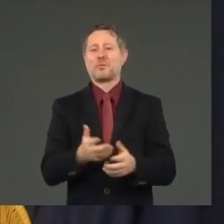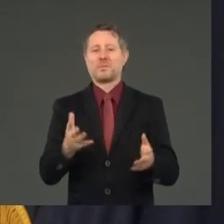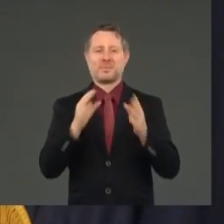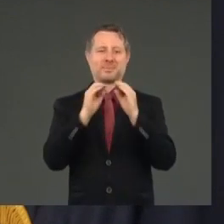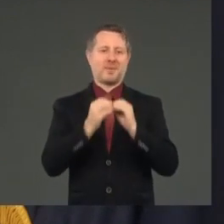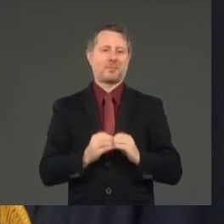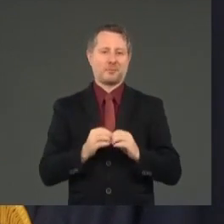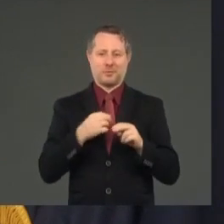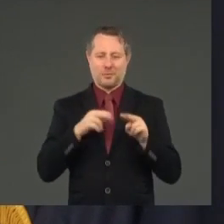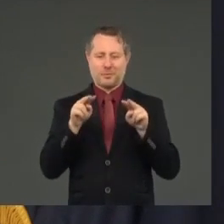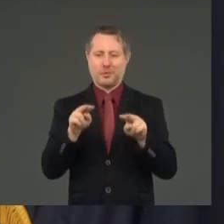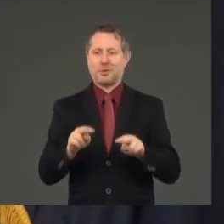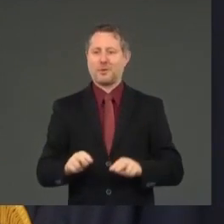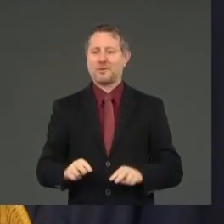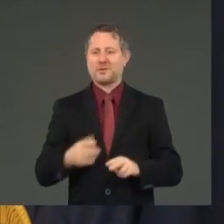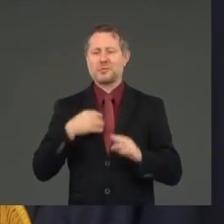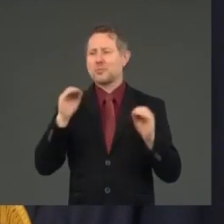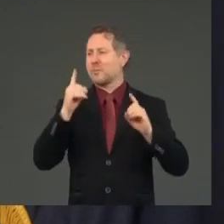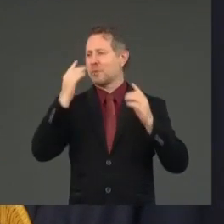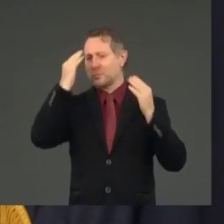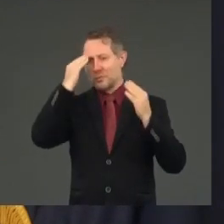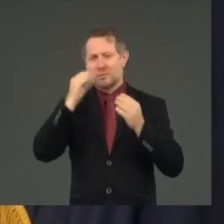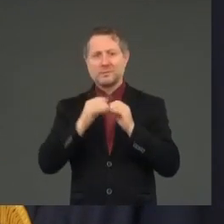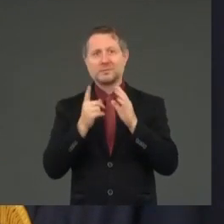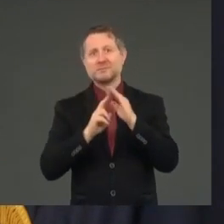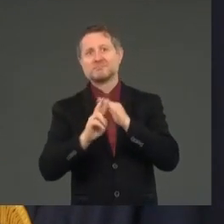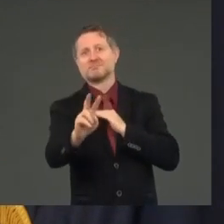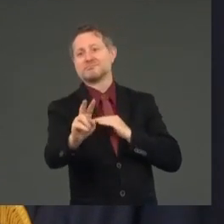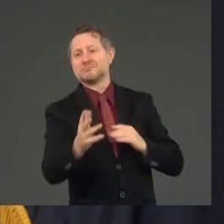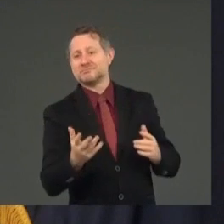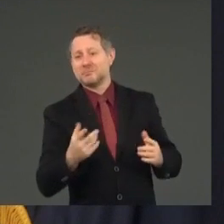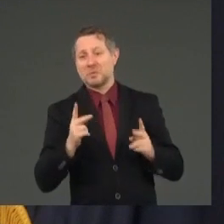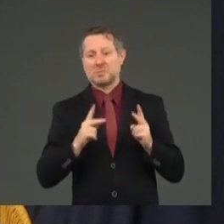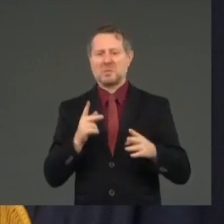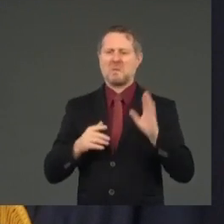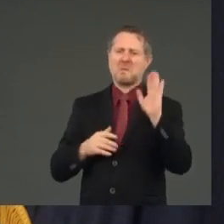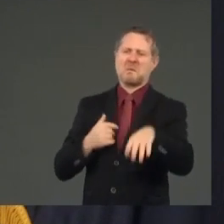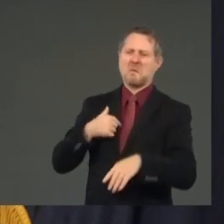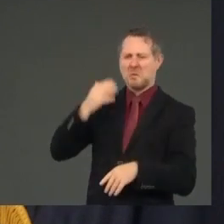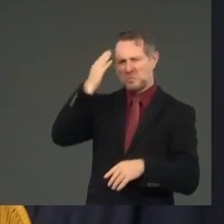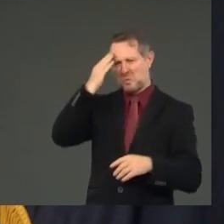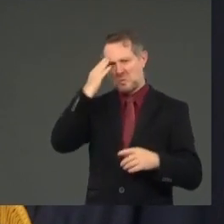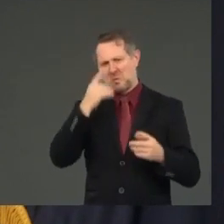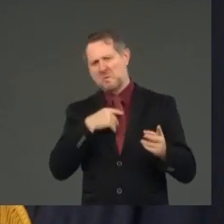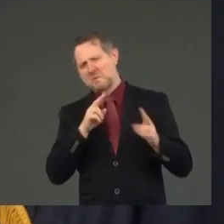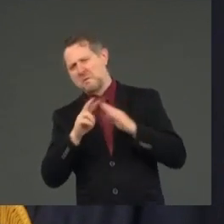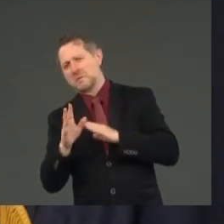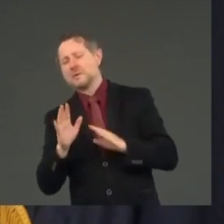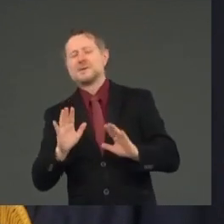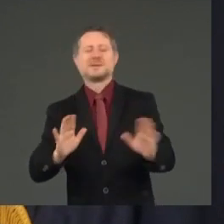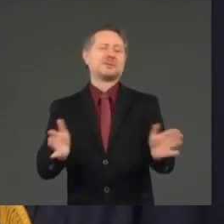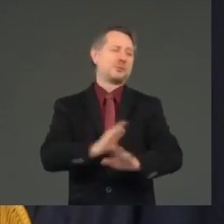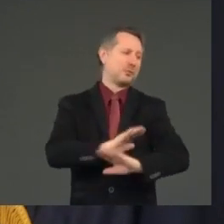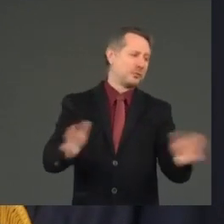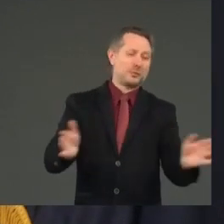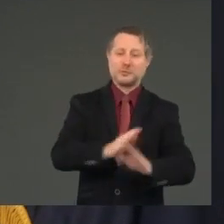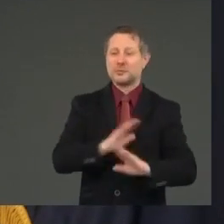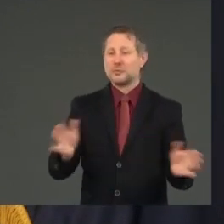THESE THINGS OPEN. IT ALL DEPENDS ON THE NUMBERS. NOBODY CAN TELL YOU WHAT THE NUMBERS ARE.